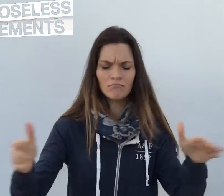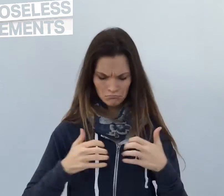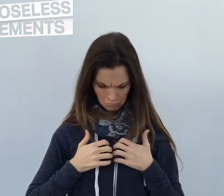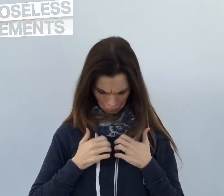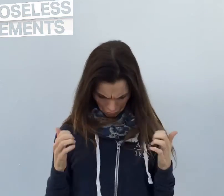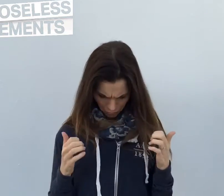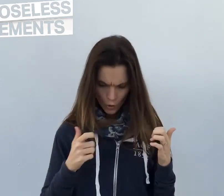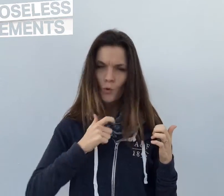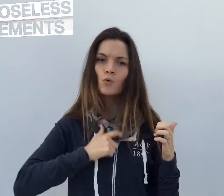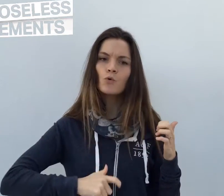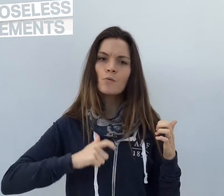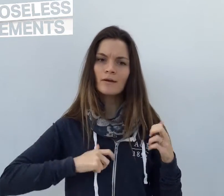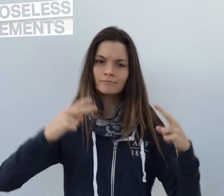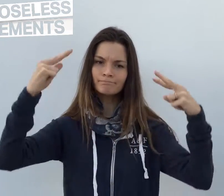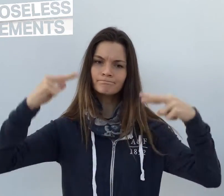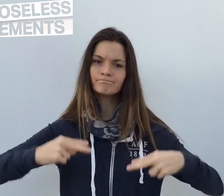disability and seeing the human within.